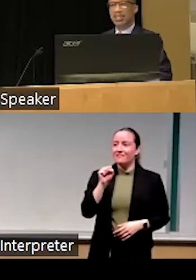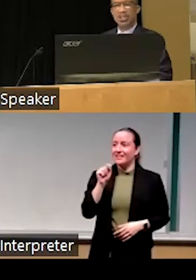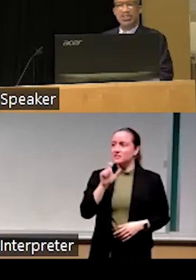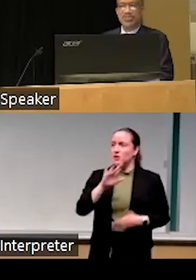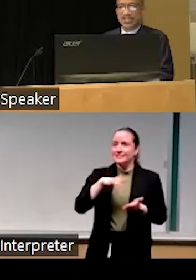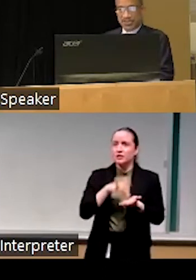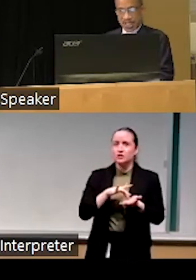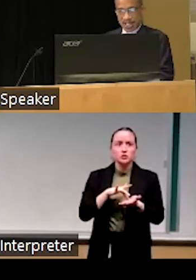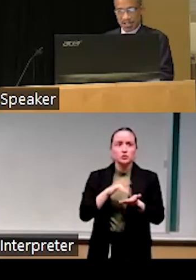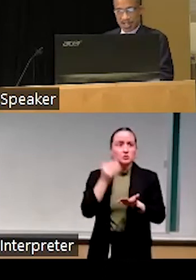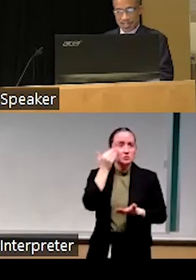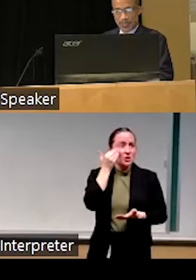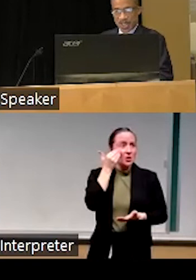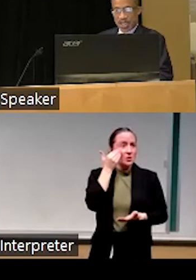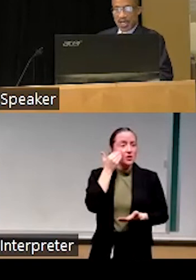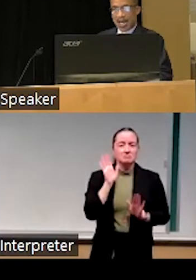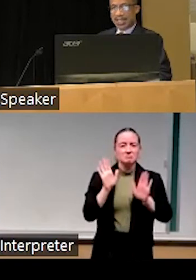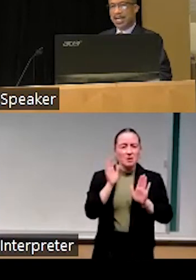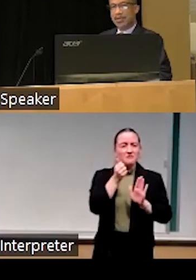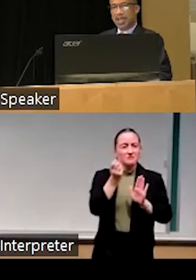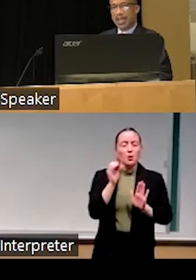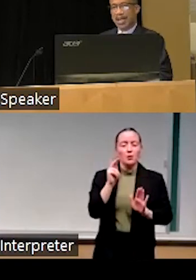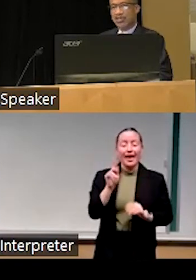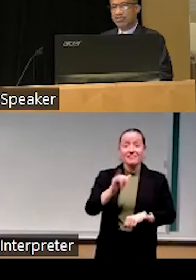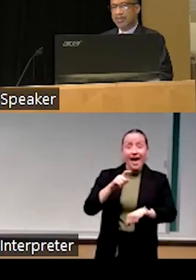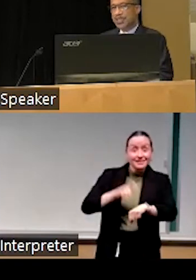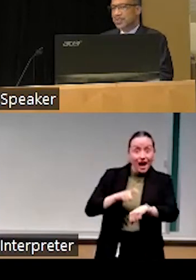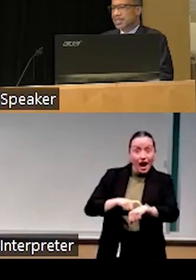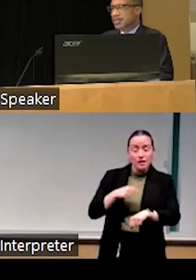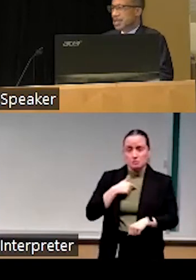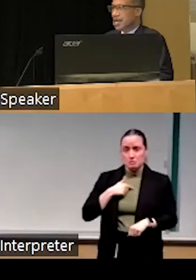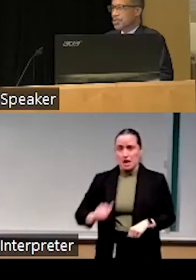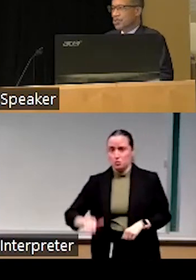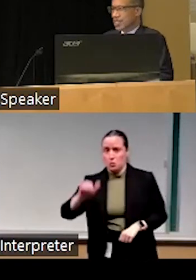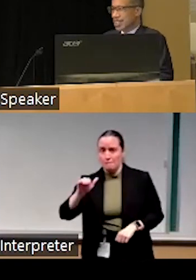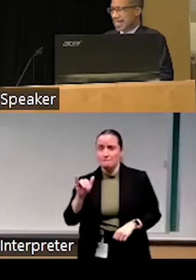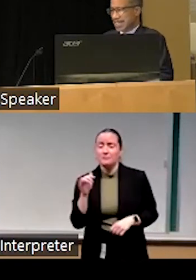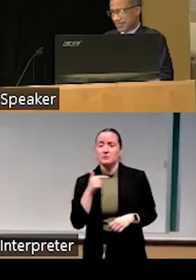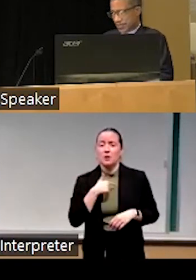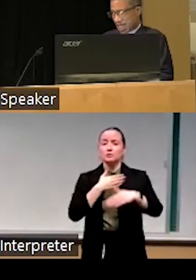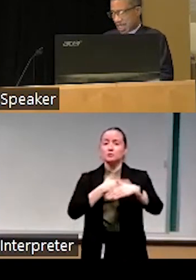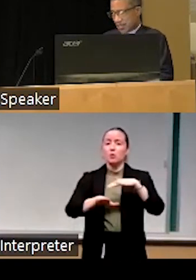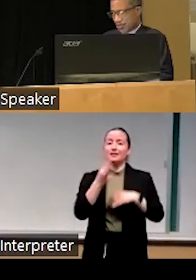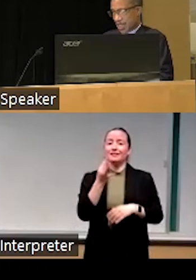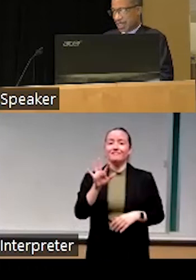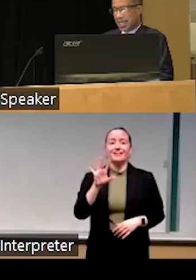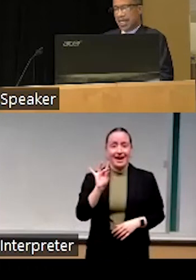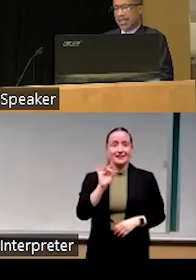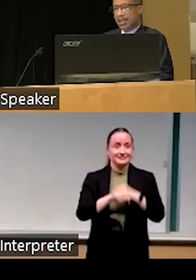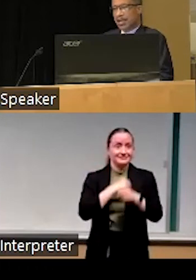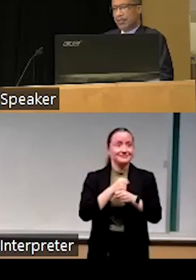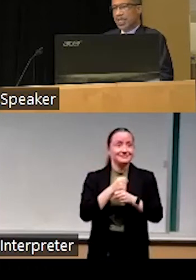okay so Vestal Center um at the time that I I grew up this was uh I was born in 1958 okay and